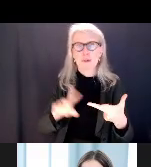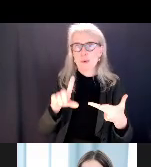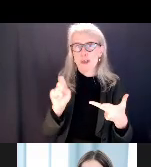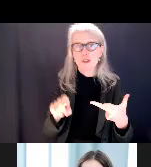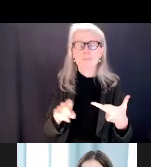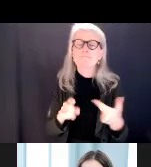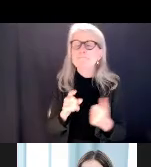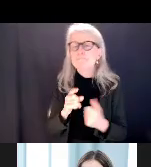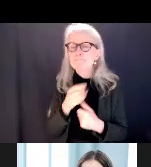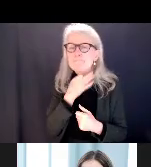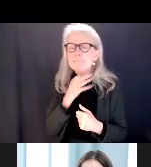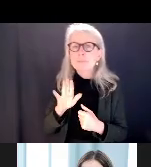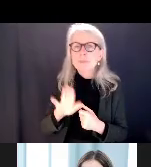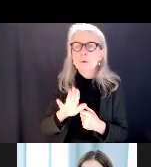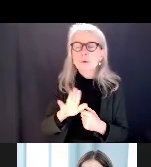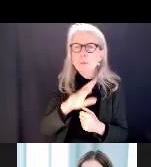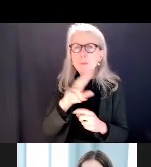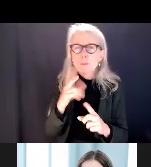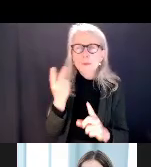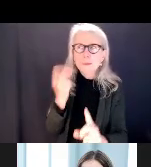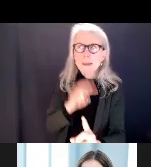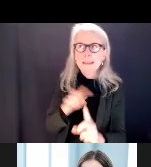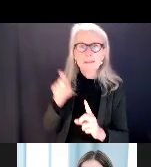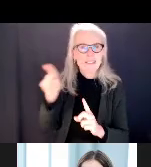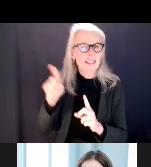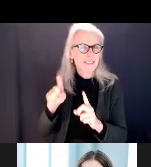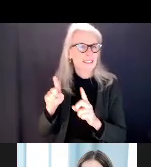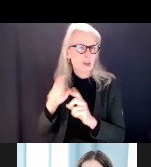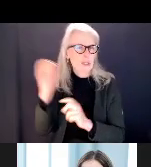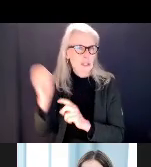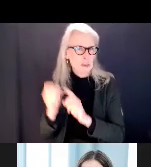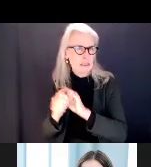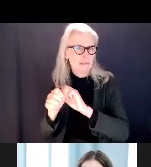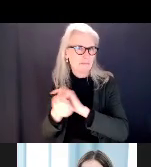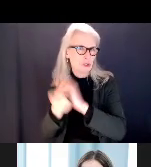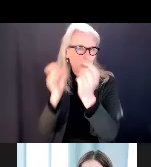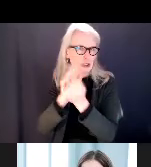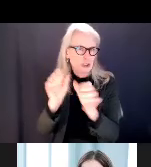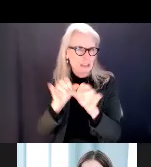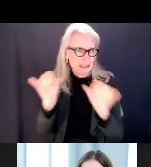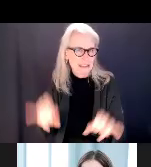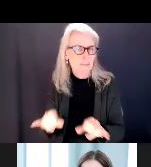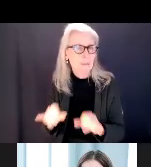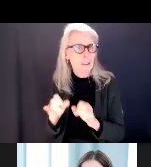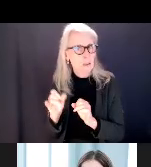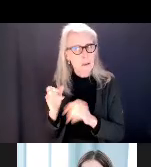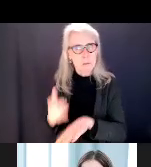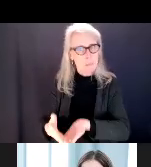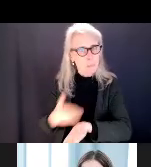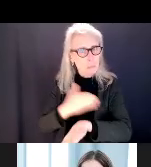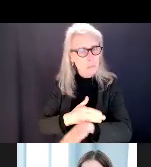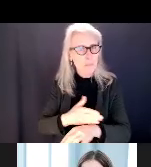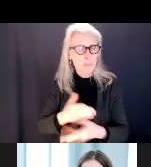a change to a tiered delivery system in Ontario has changed wait times or access to care? So what